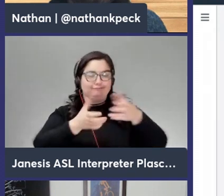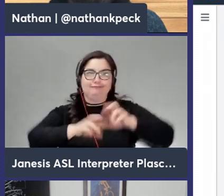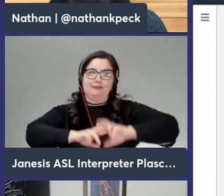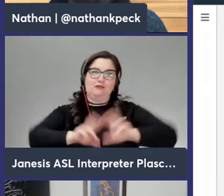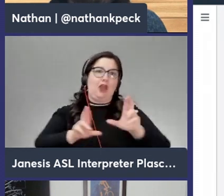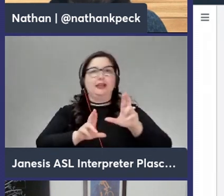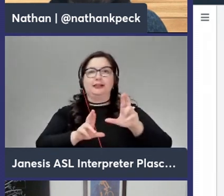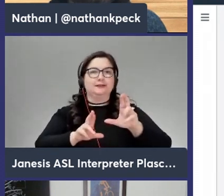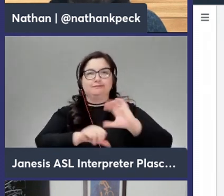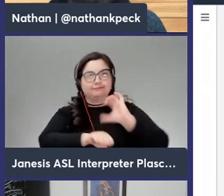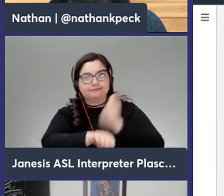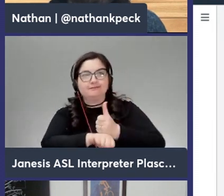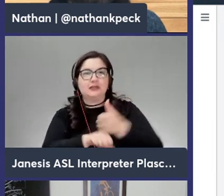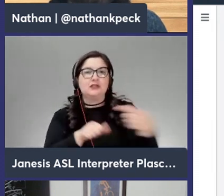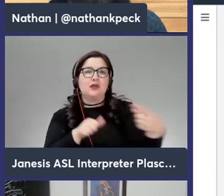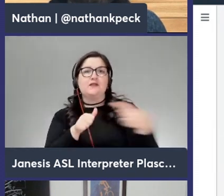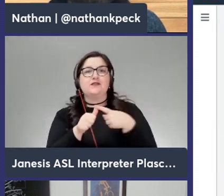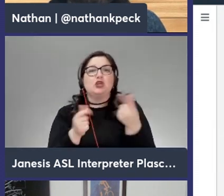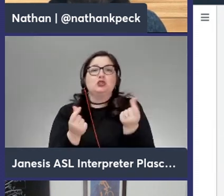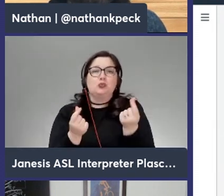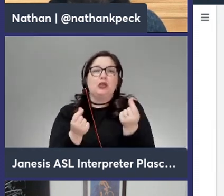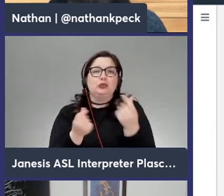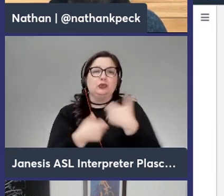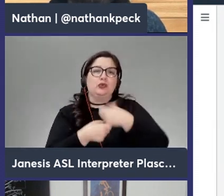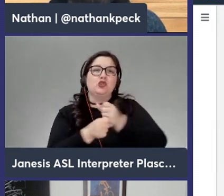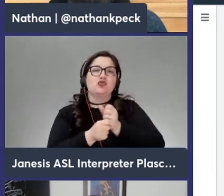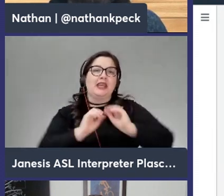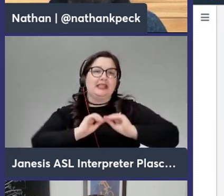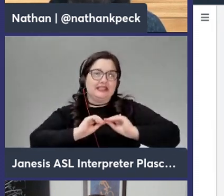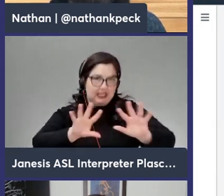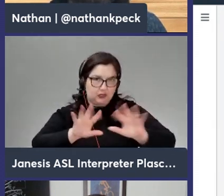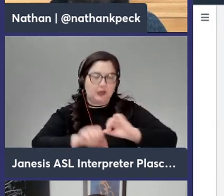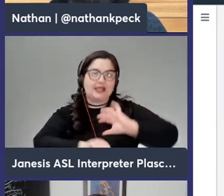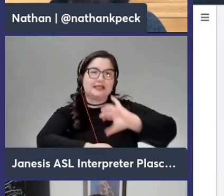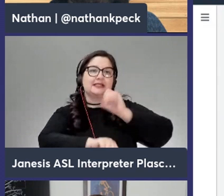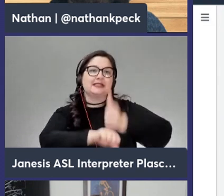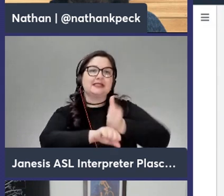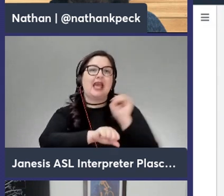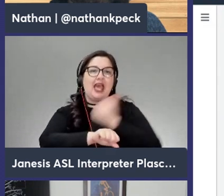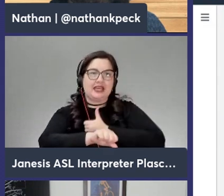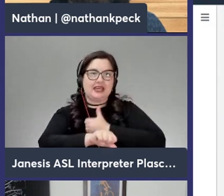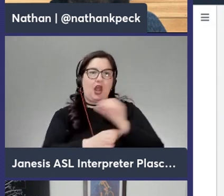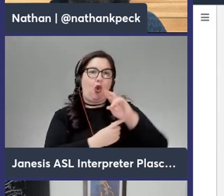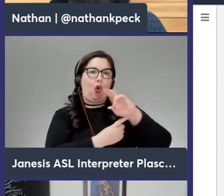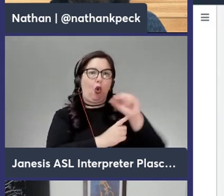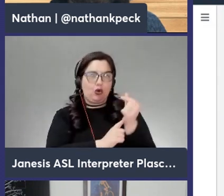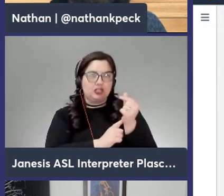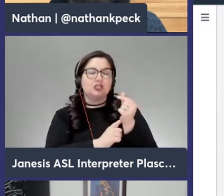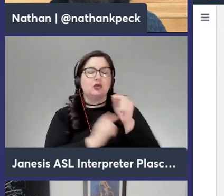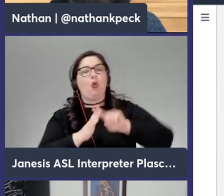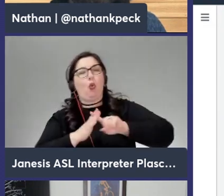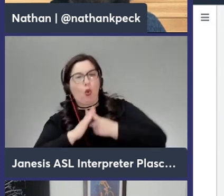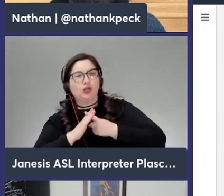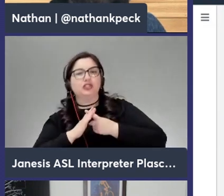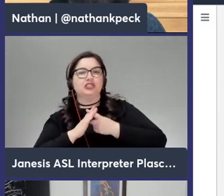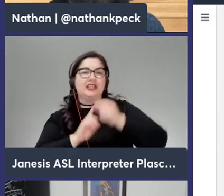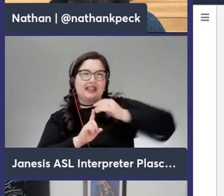to do when we create a distribution is to set our Origin environment. So this is, where does the content reside?